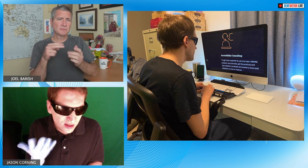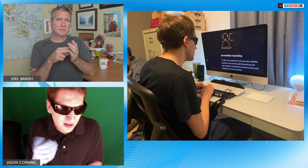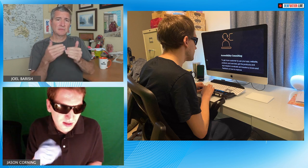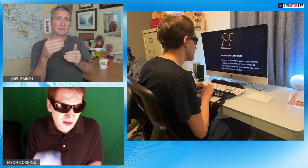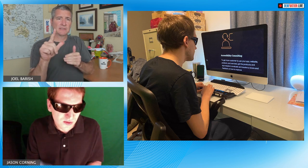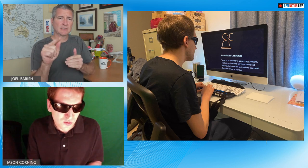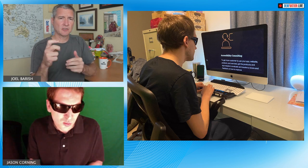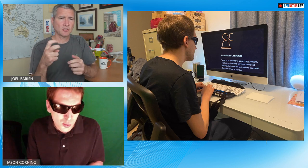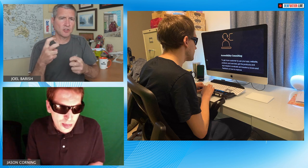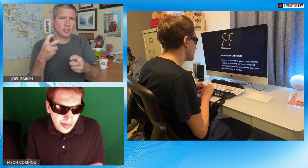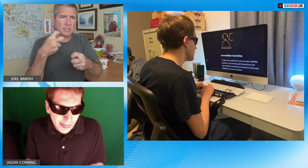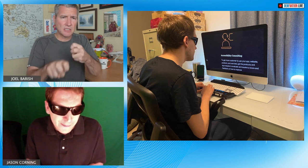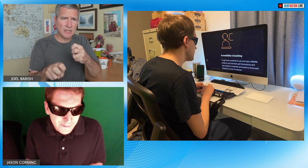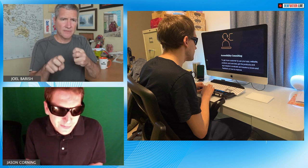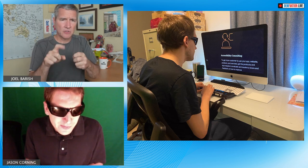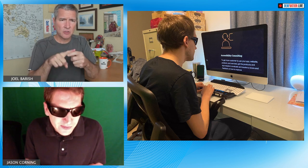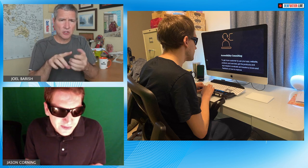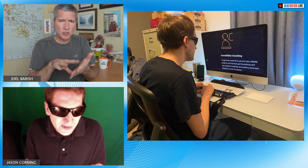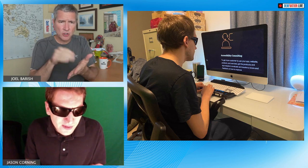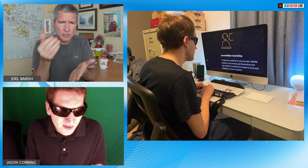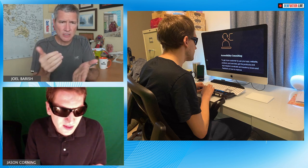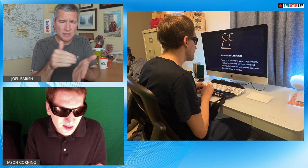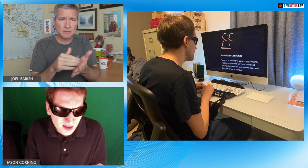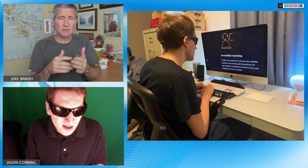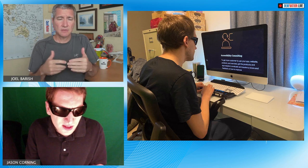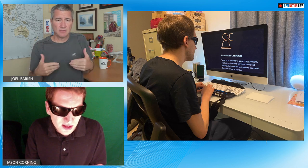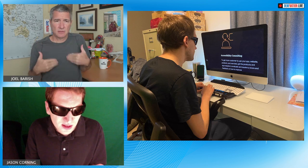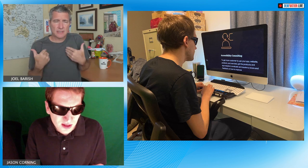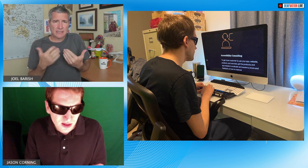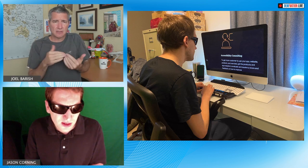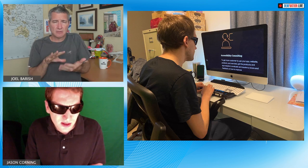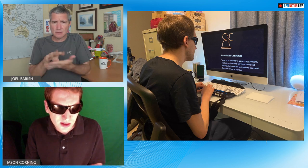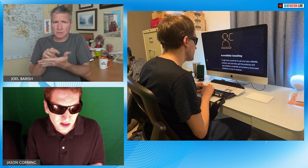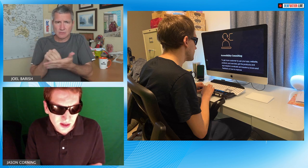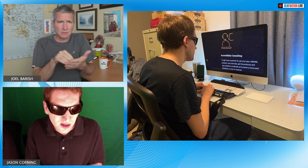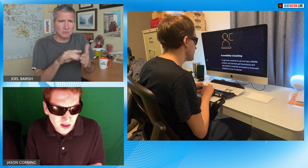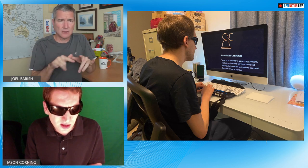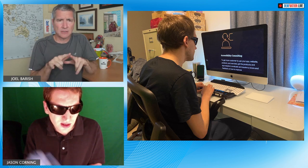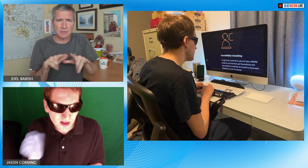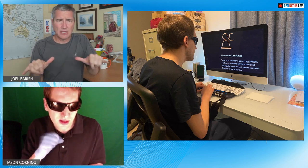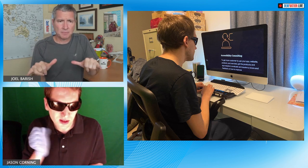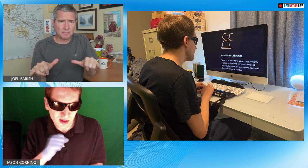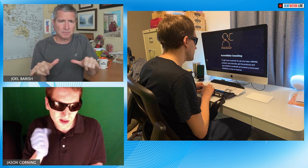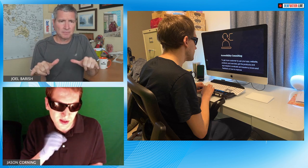when younger much easier to learn and have training?